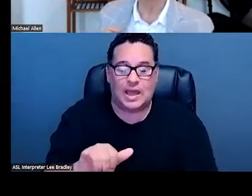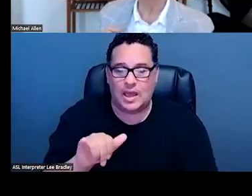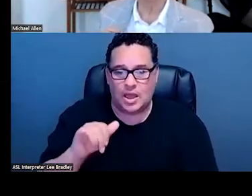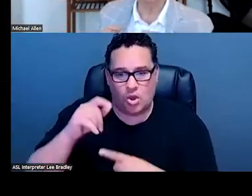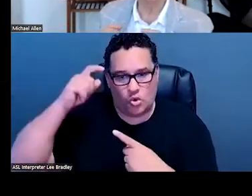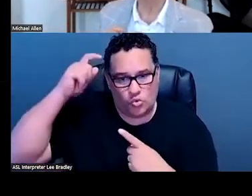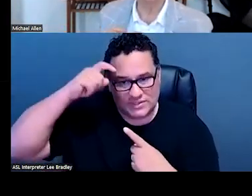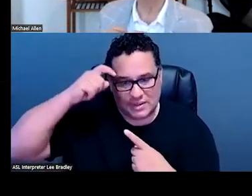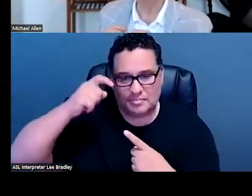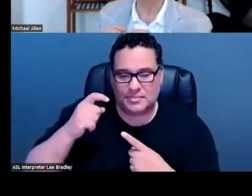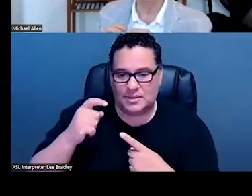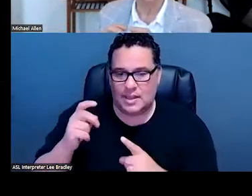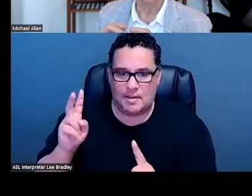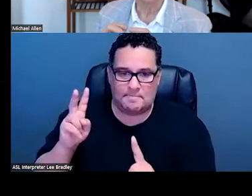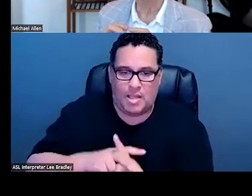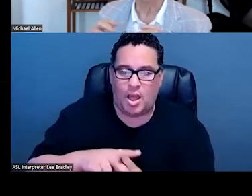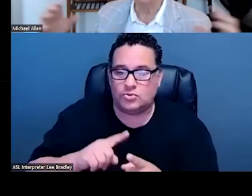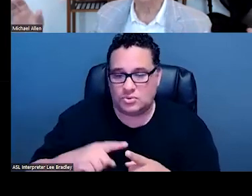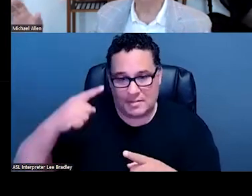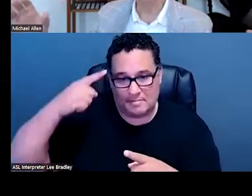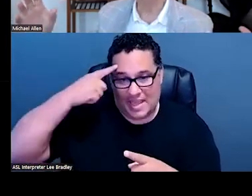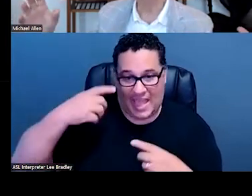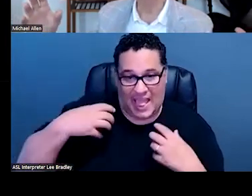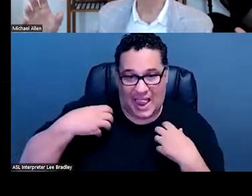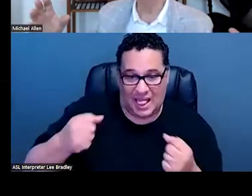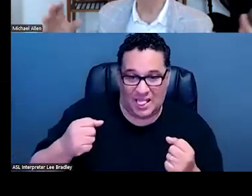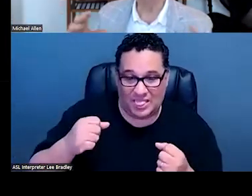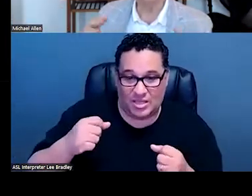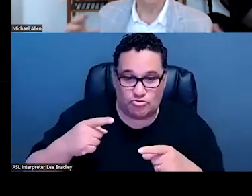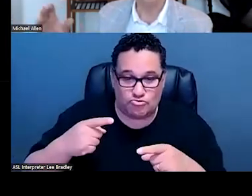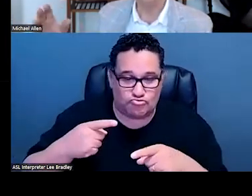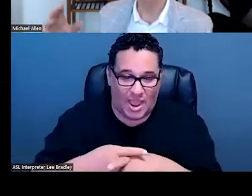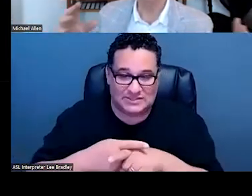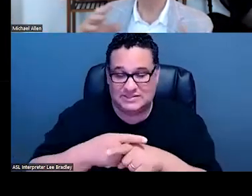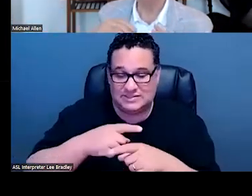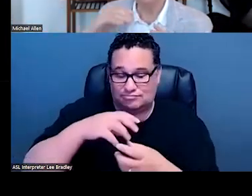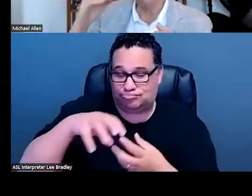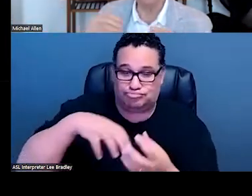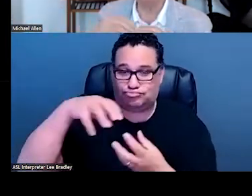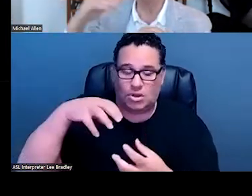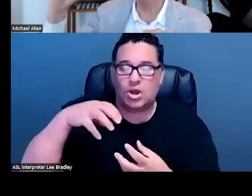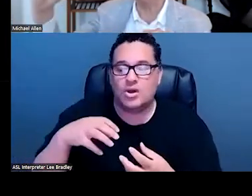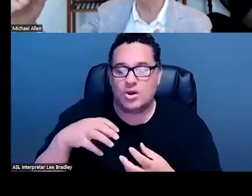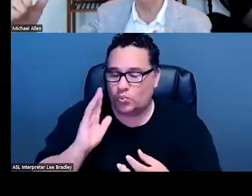MENTAL HEALTH CRISIS, THEN IT WOULD BE FANTASTIC. DO THE LEAPFROG THING,